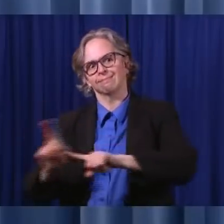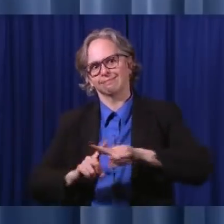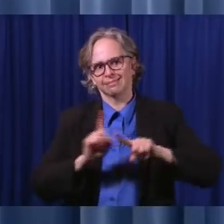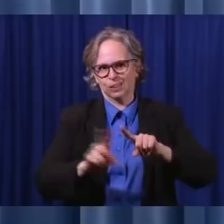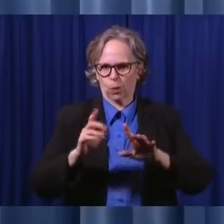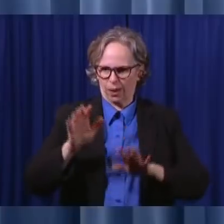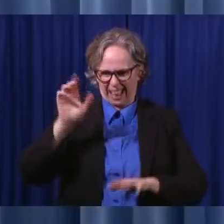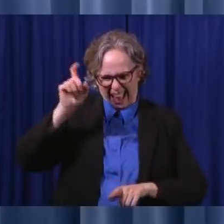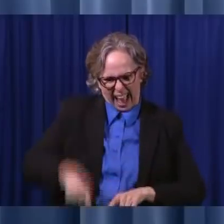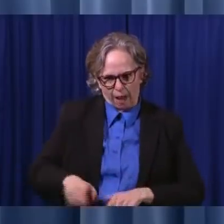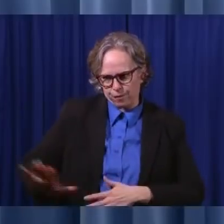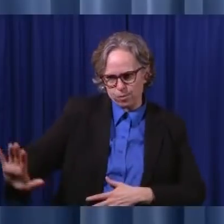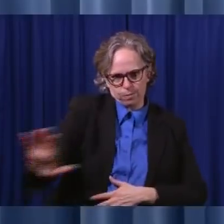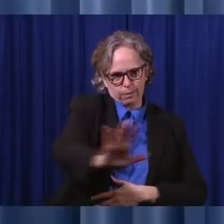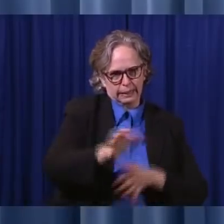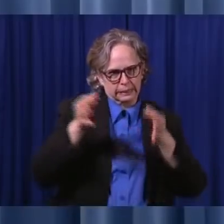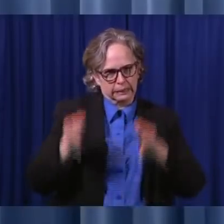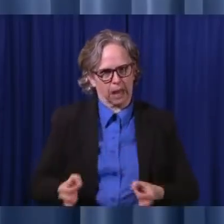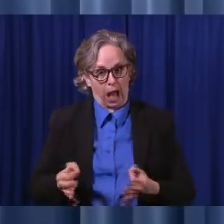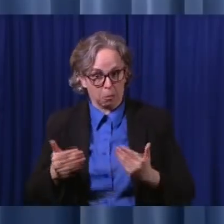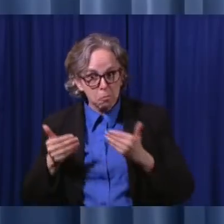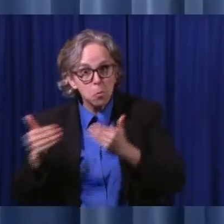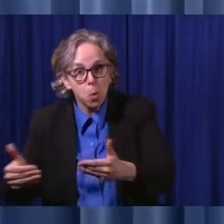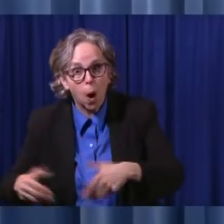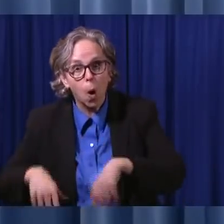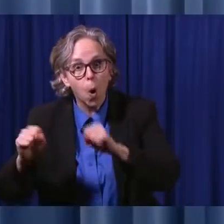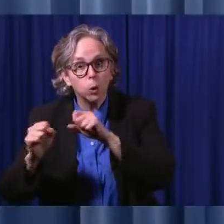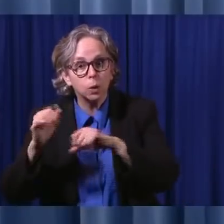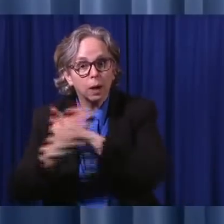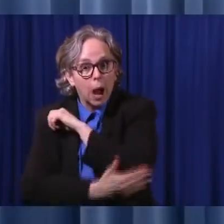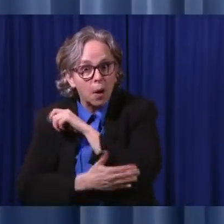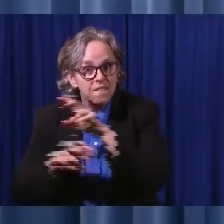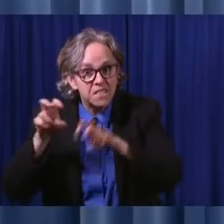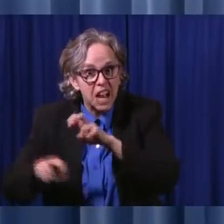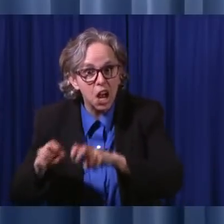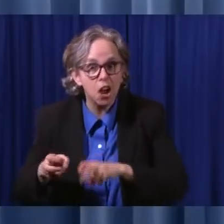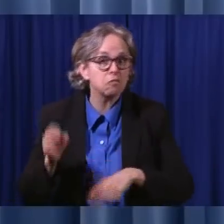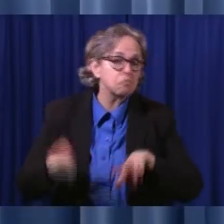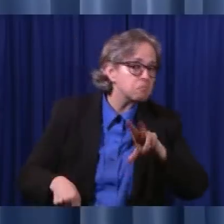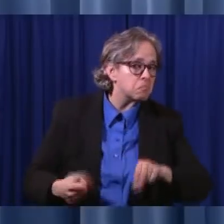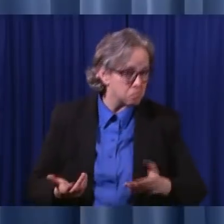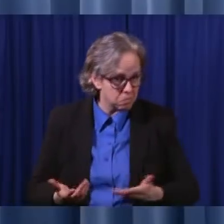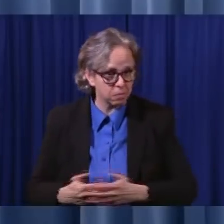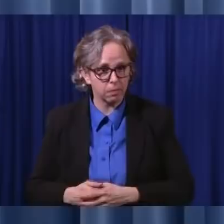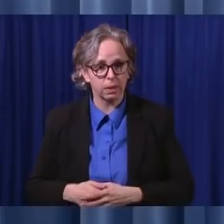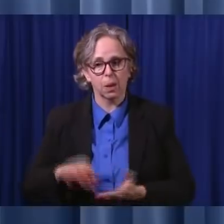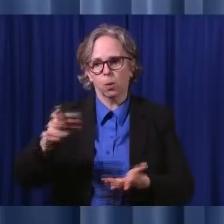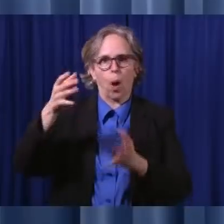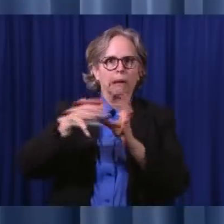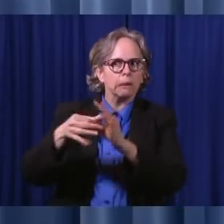SAID, I HAVE BEEN TO EVERY COUNTY FAIR, AND I THINK EVERY INDEPENDENT FAIR AT ONE TIME OR THE OTHER.